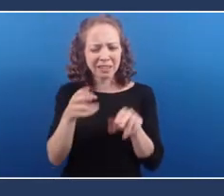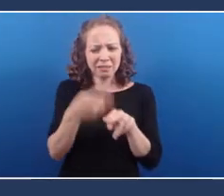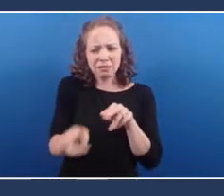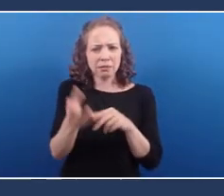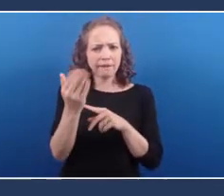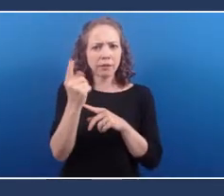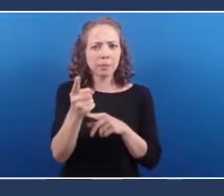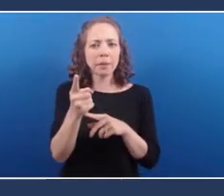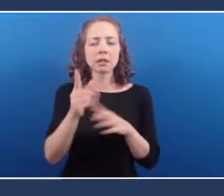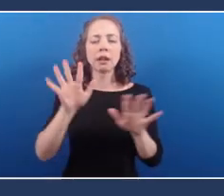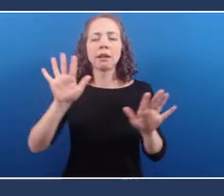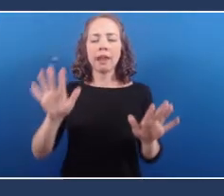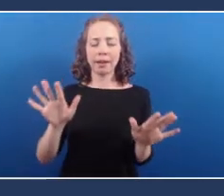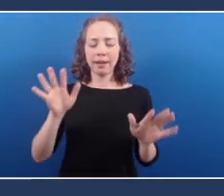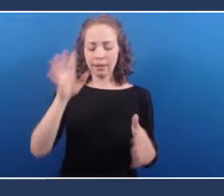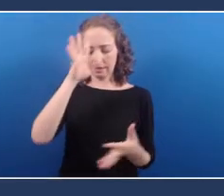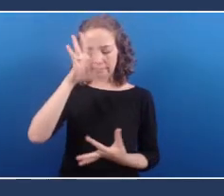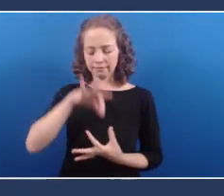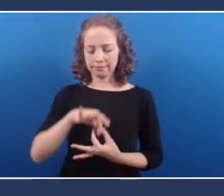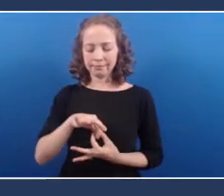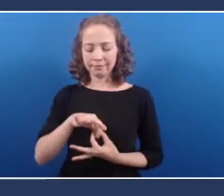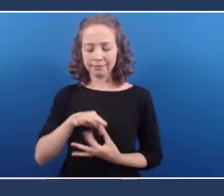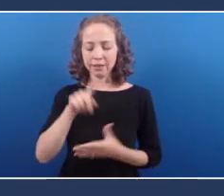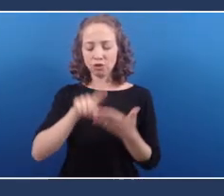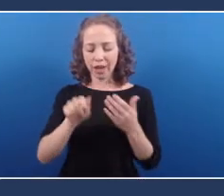in with yourself and allow a little bit of downtime.